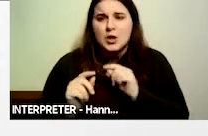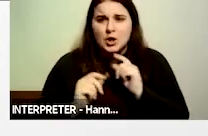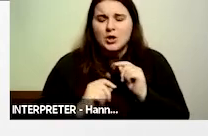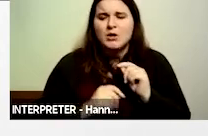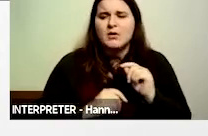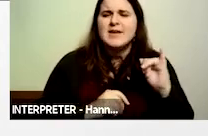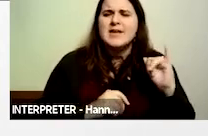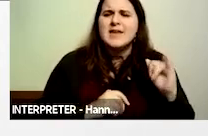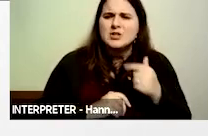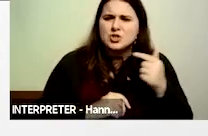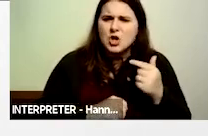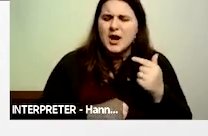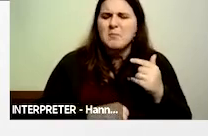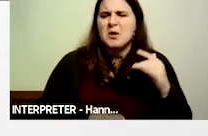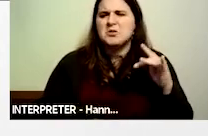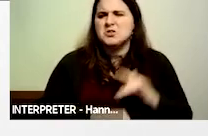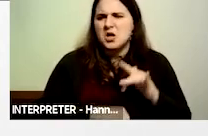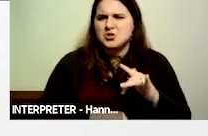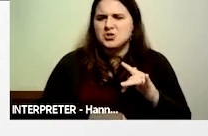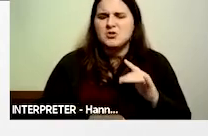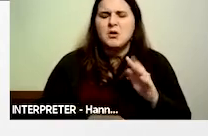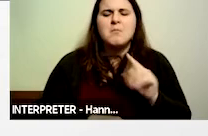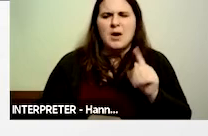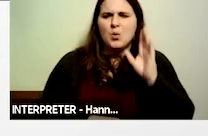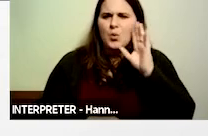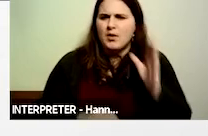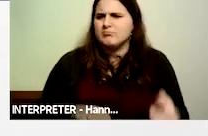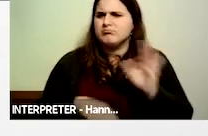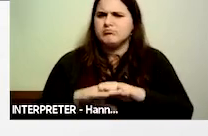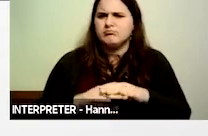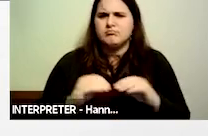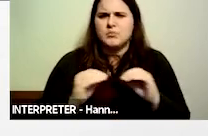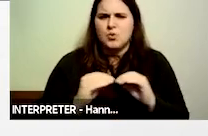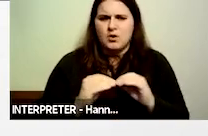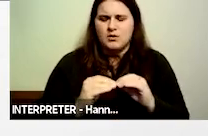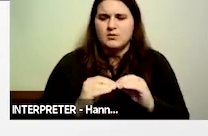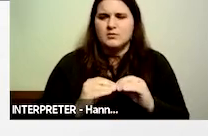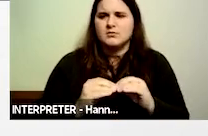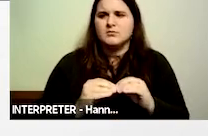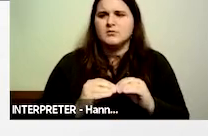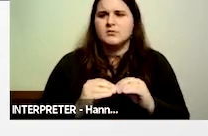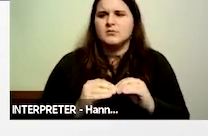we're going to start doing a lot more with that over the next year. Ben Woelk: And quite frankly, we're not really sure what to do with Tick tock.